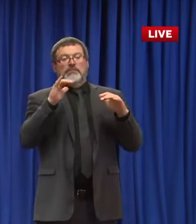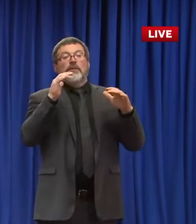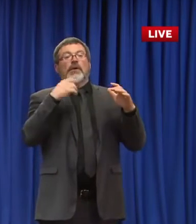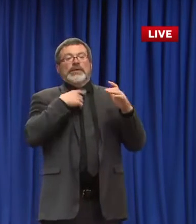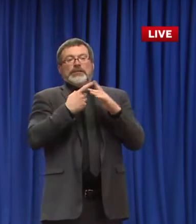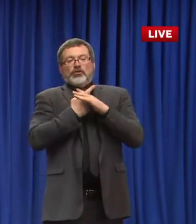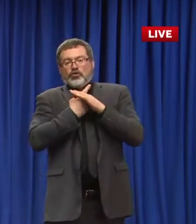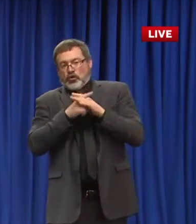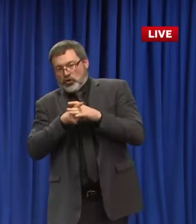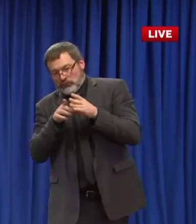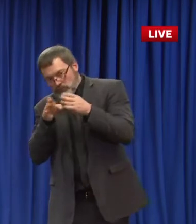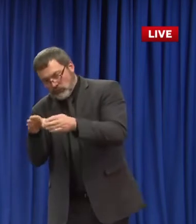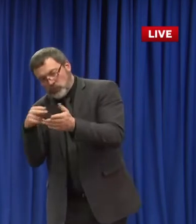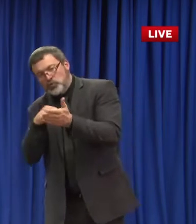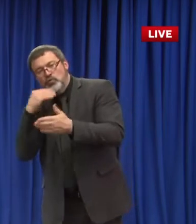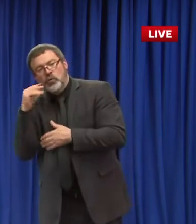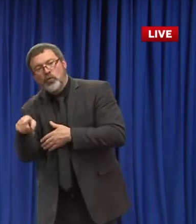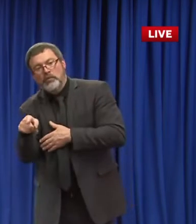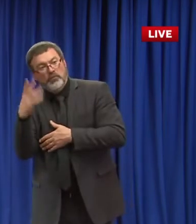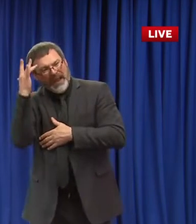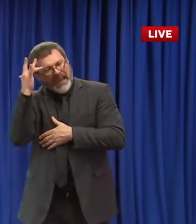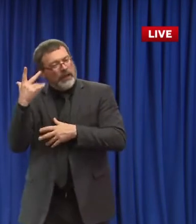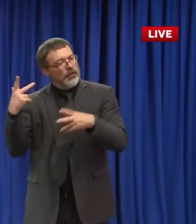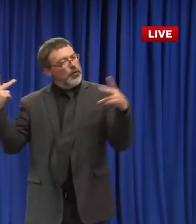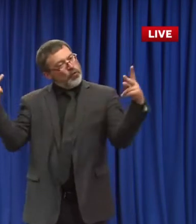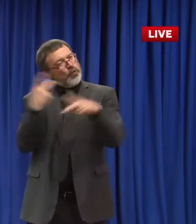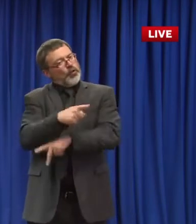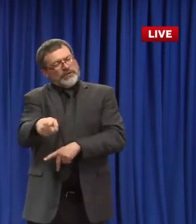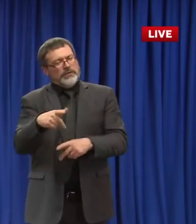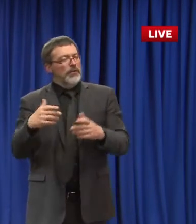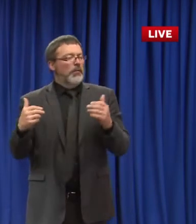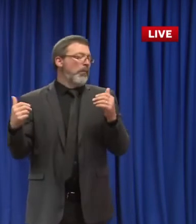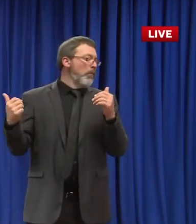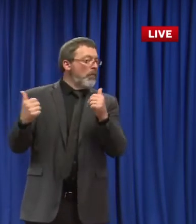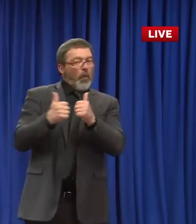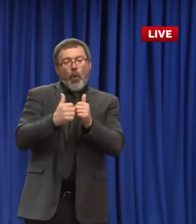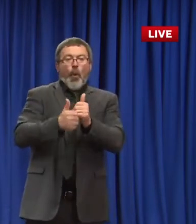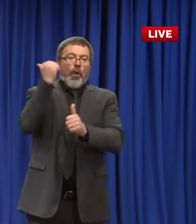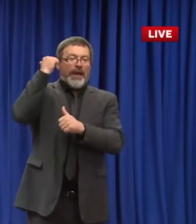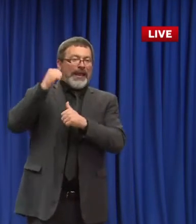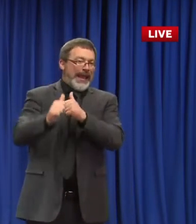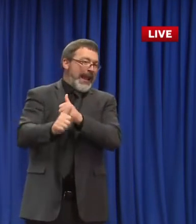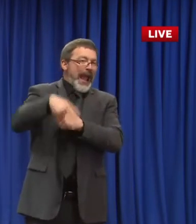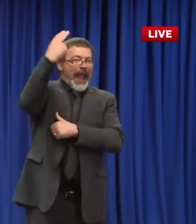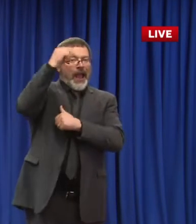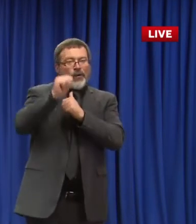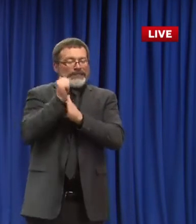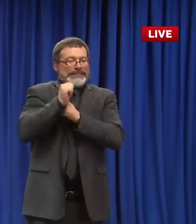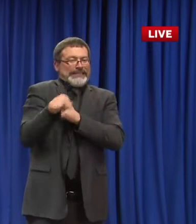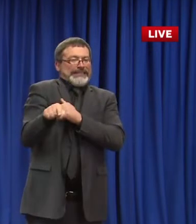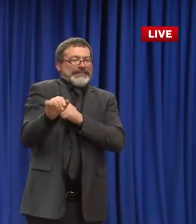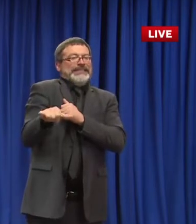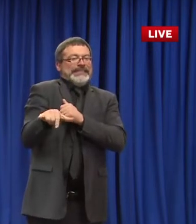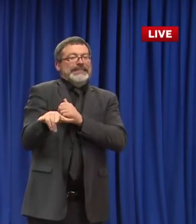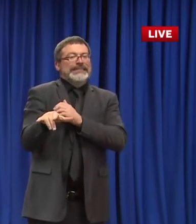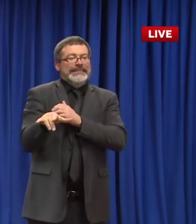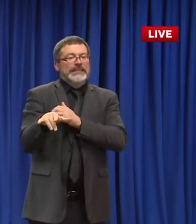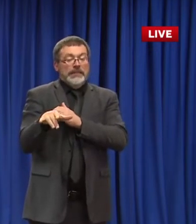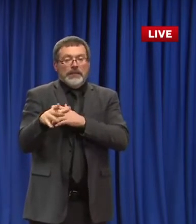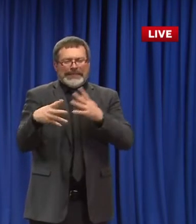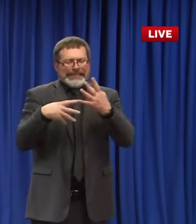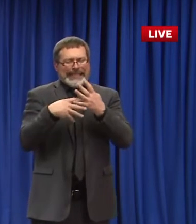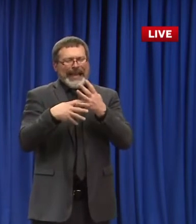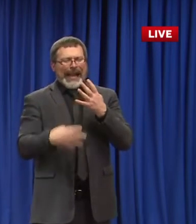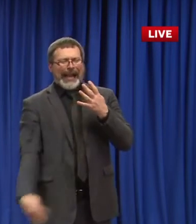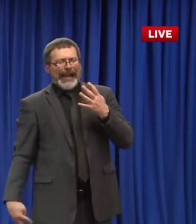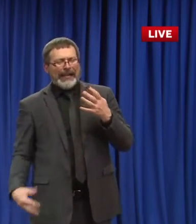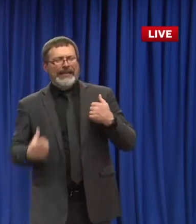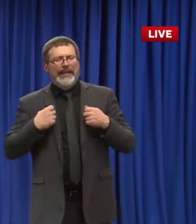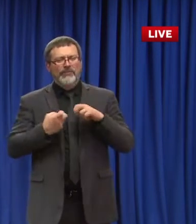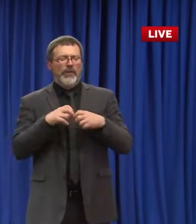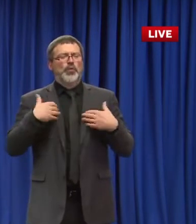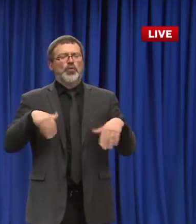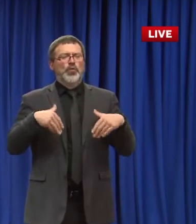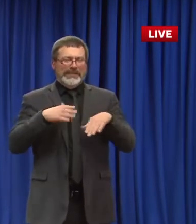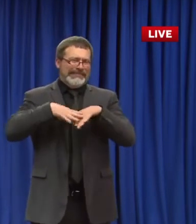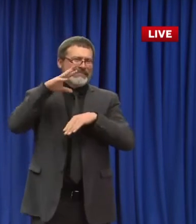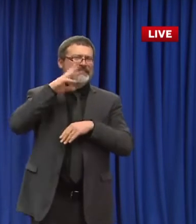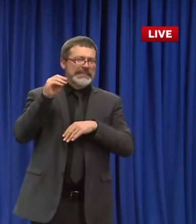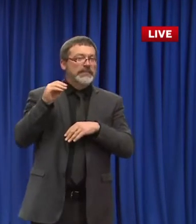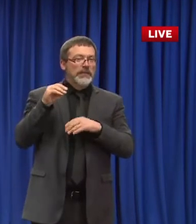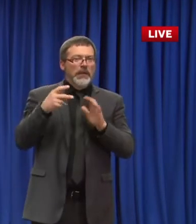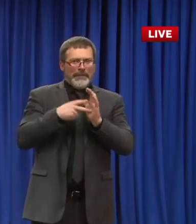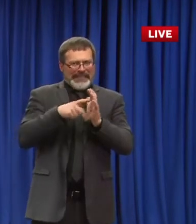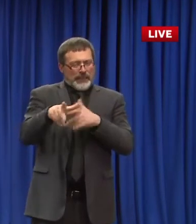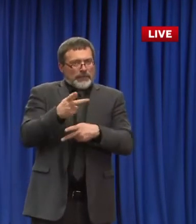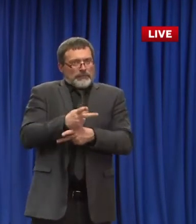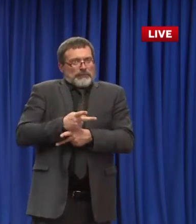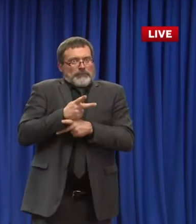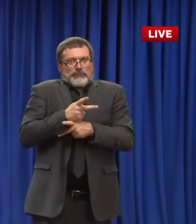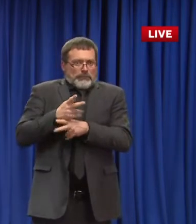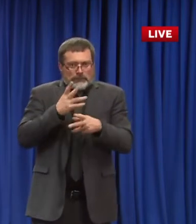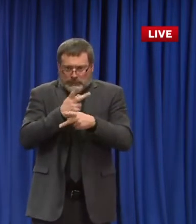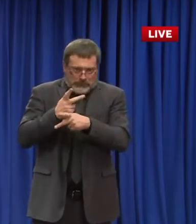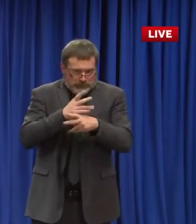SO WE’RE STARTING WITH NURSING HOMES AND NURSING HOME STAFF BECAUSE THAT IS WHERE OUR FRAILEST MOST ELDERLY PEOPLE LIVE THE PEOPLE WITH THE MOST UNDERLYING HEALTH CONDITIONS.